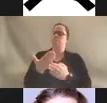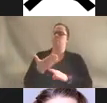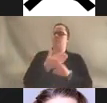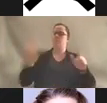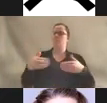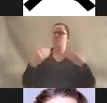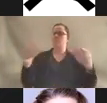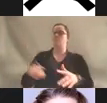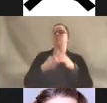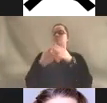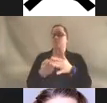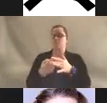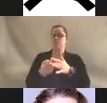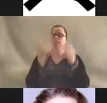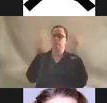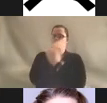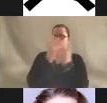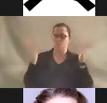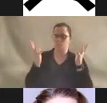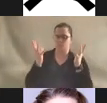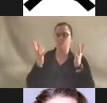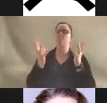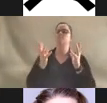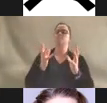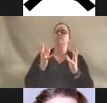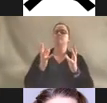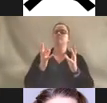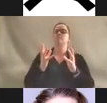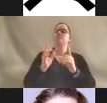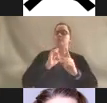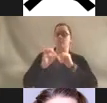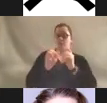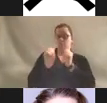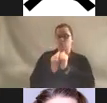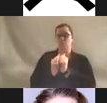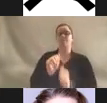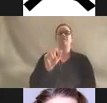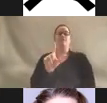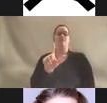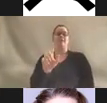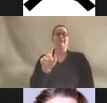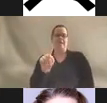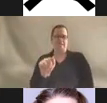that I did speak with your earlier speaker Laquita Elliot, and she shared her presentation